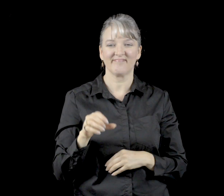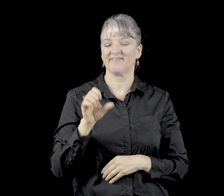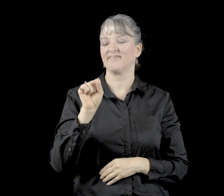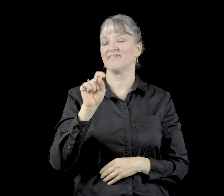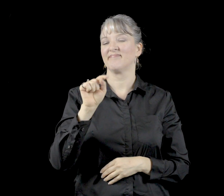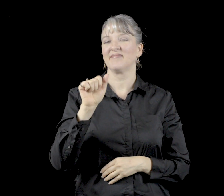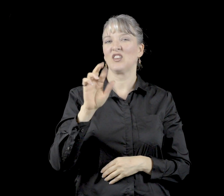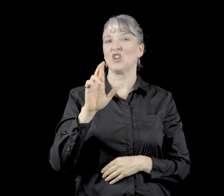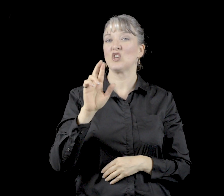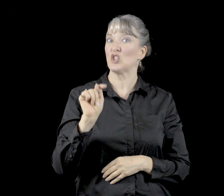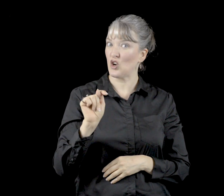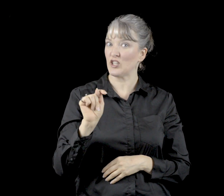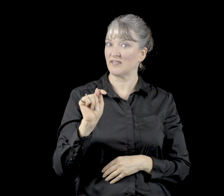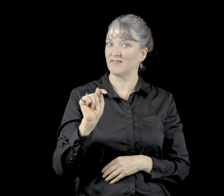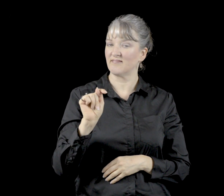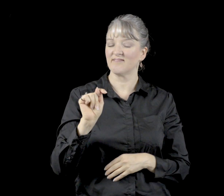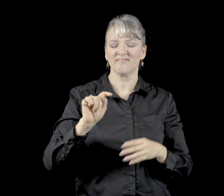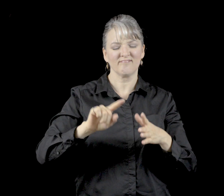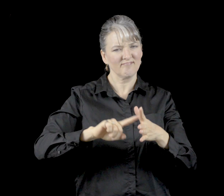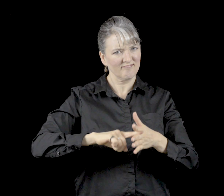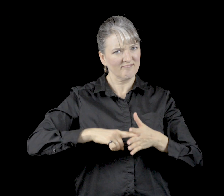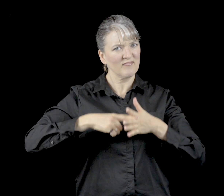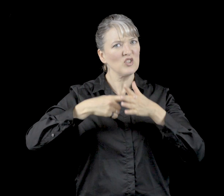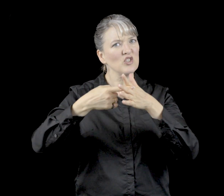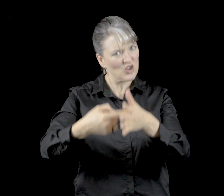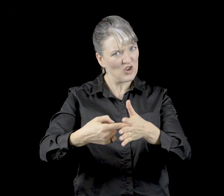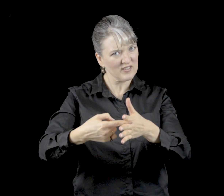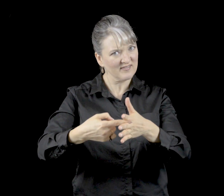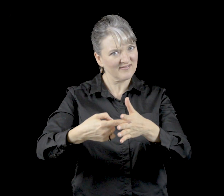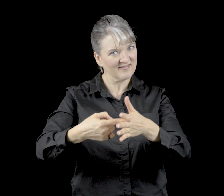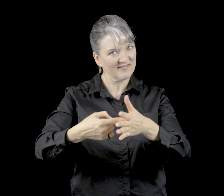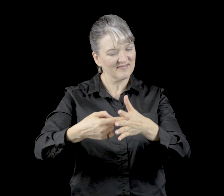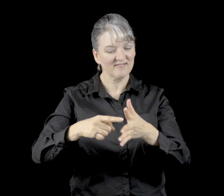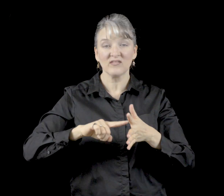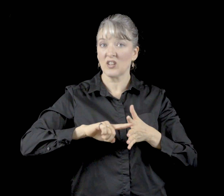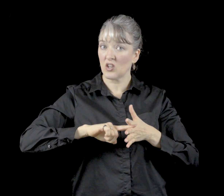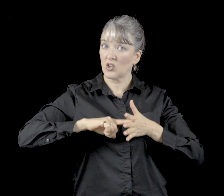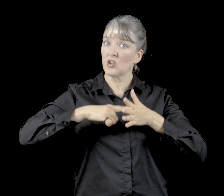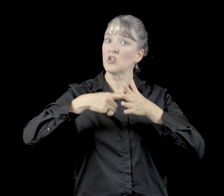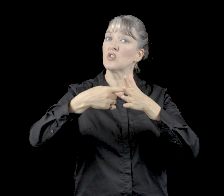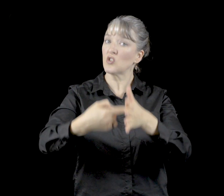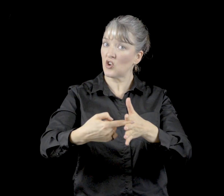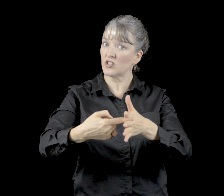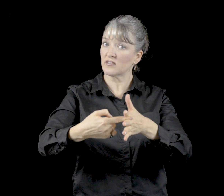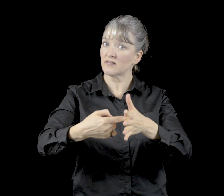S-T-A-R-T Start Or begin, kick off...